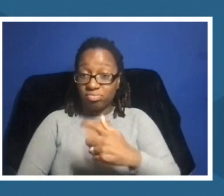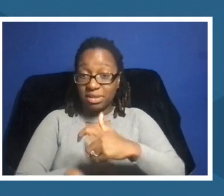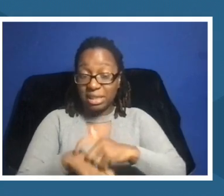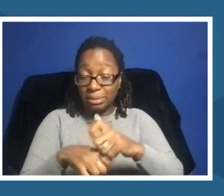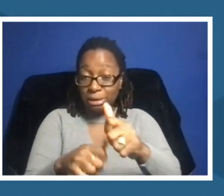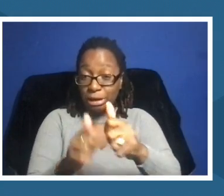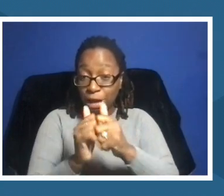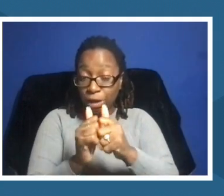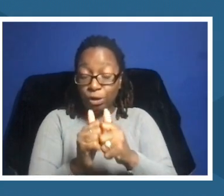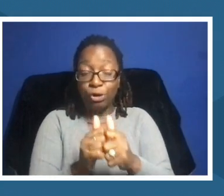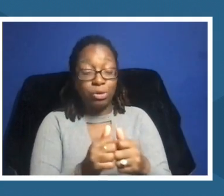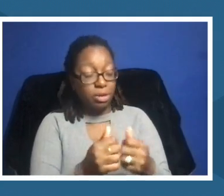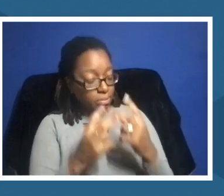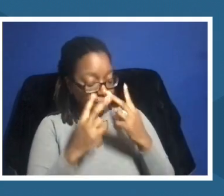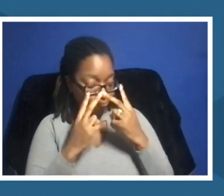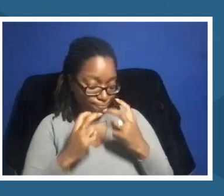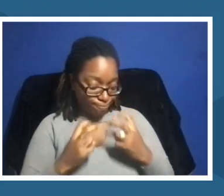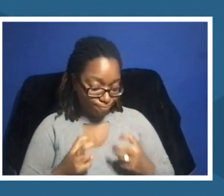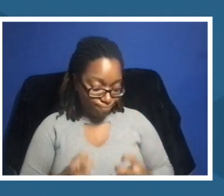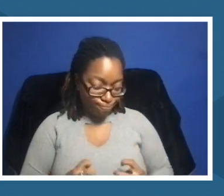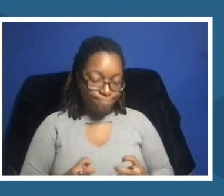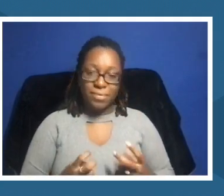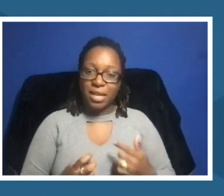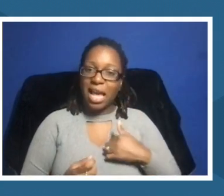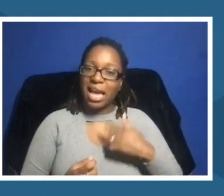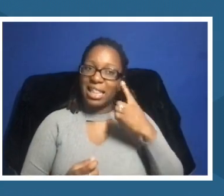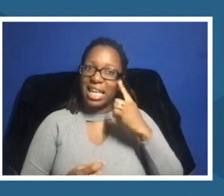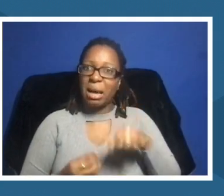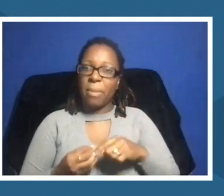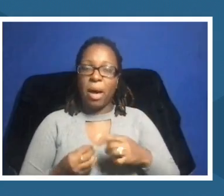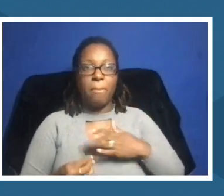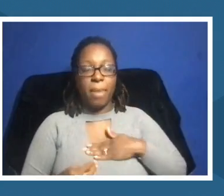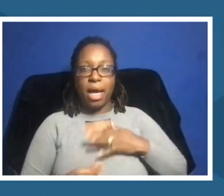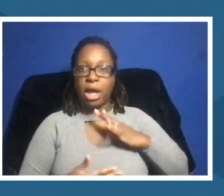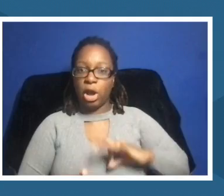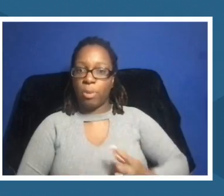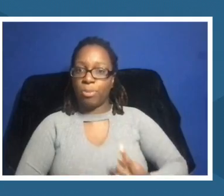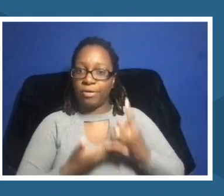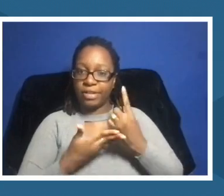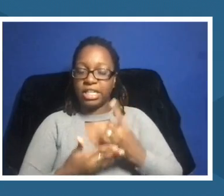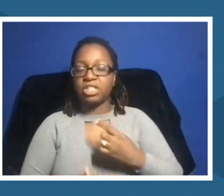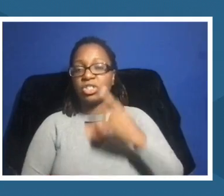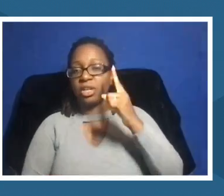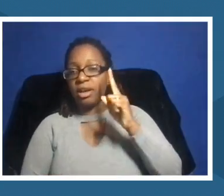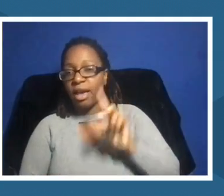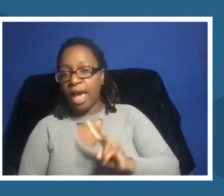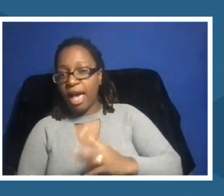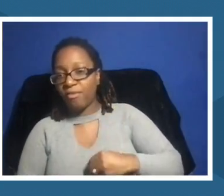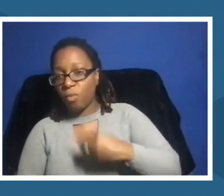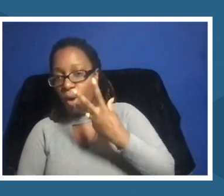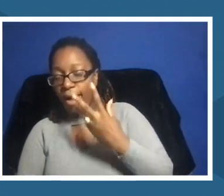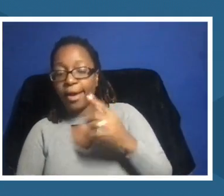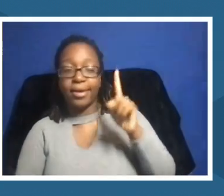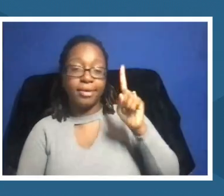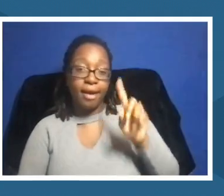privilege of being half white half east asian and thinking about what that means for me in the work that i do and the